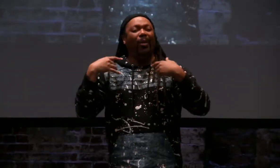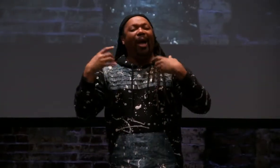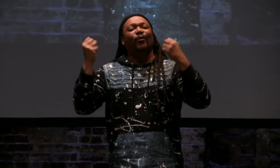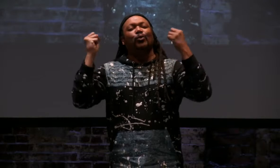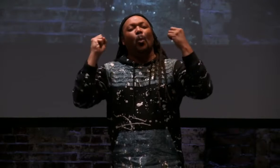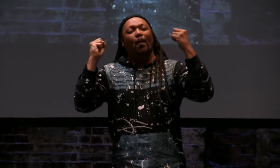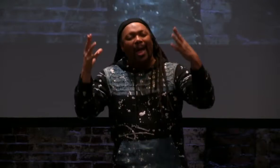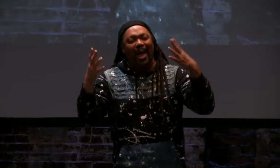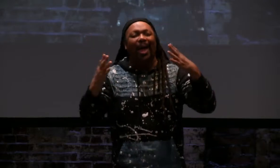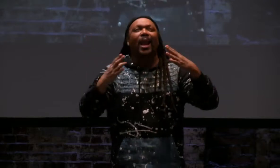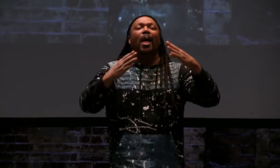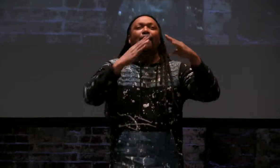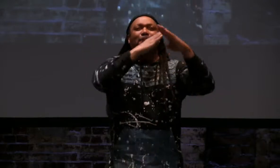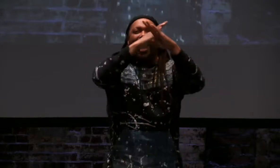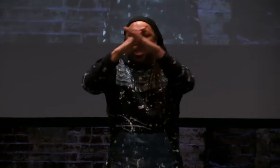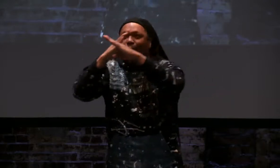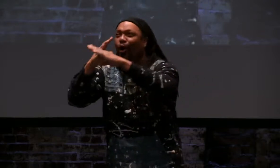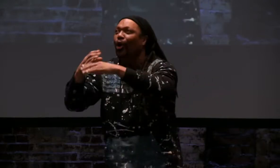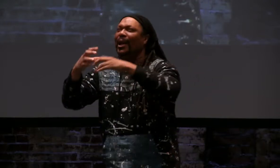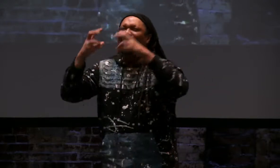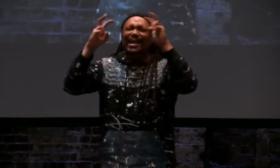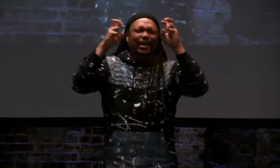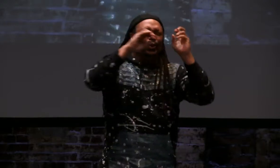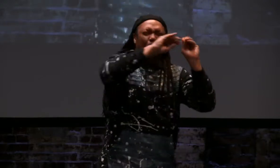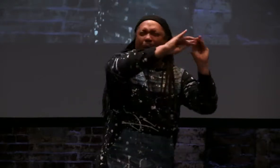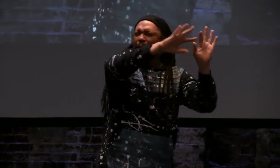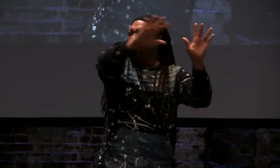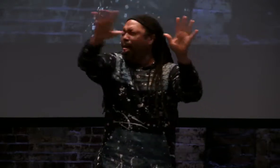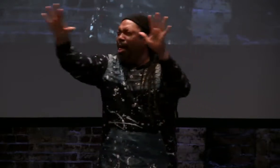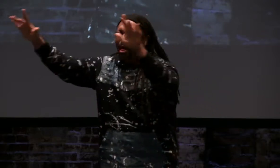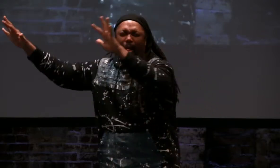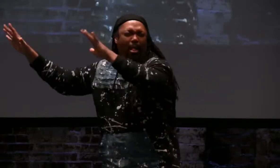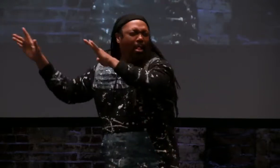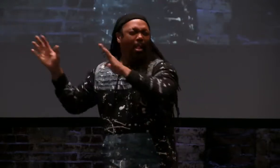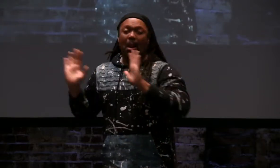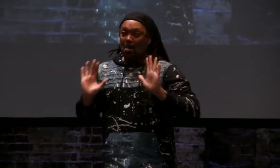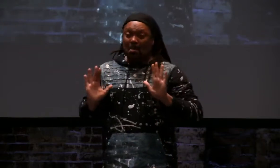The message we're trying to get across here is that yes, there are so many barriers